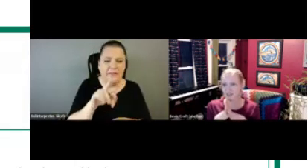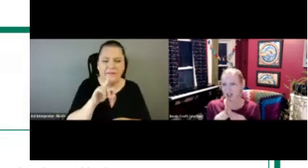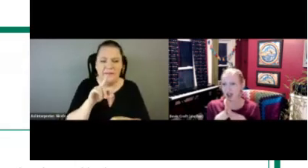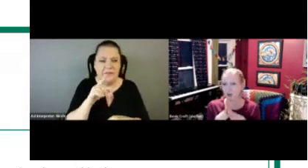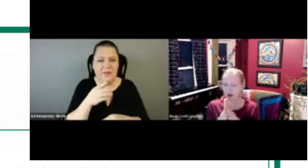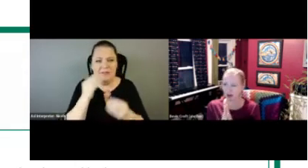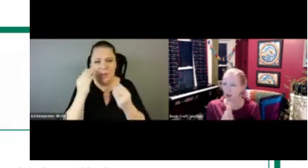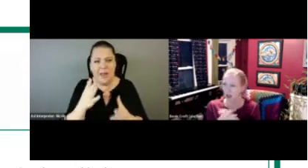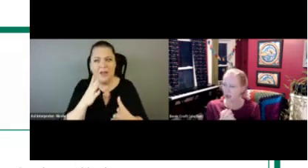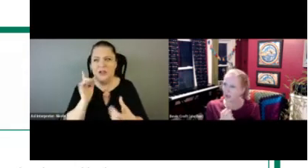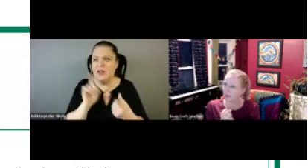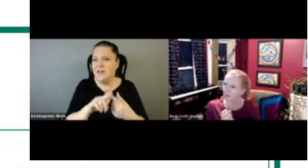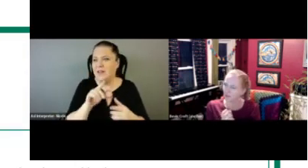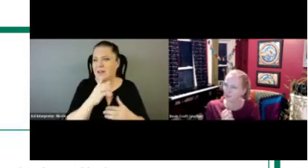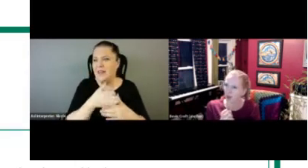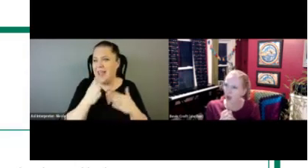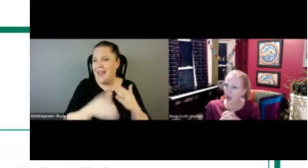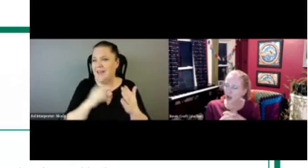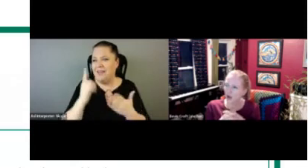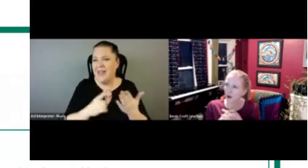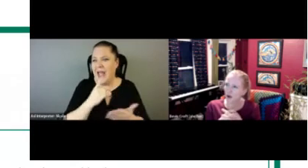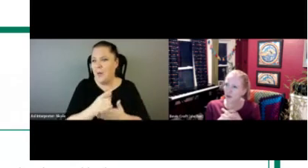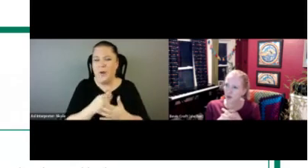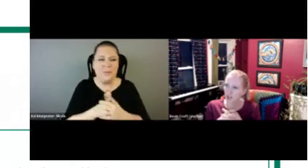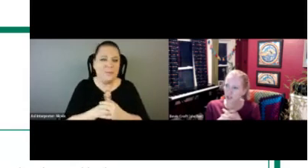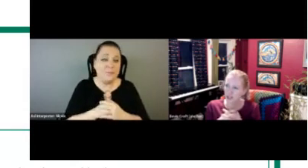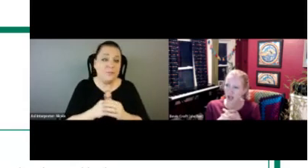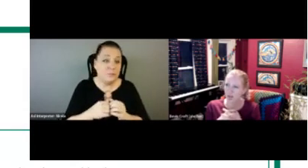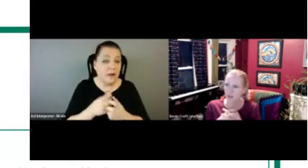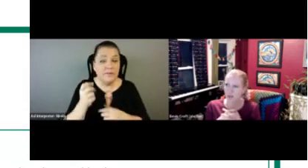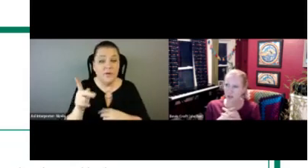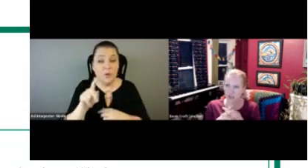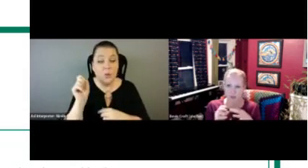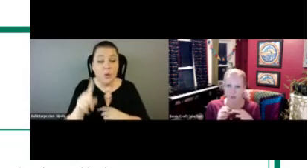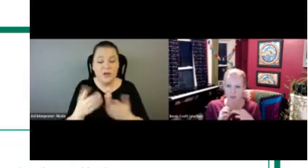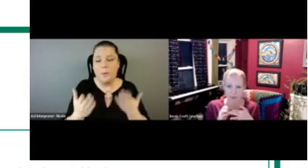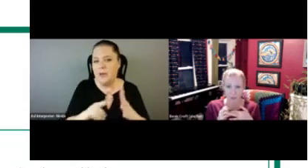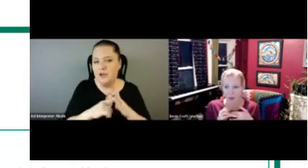the hour. A few questions. Maybe I'll just start with some quick